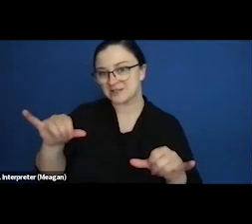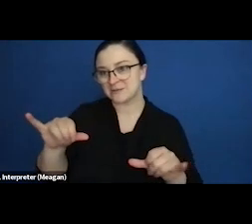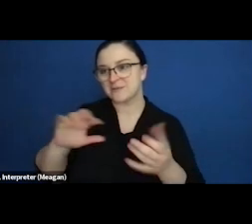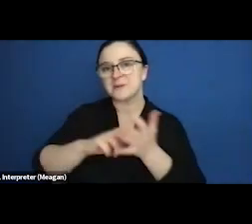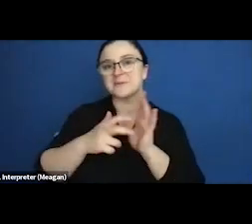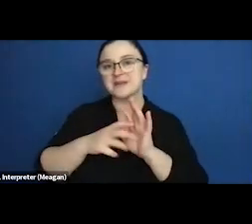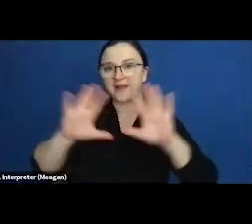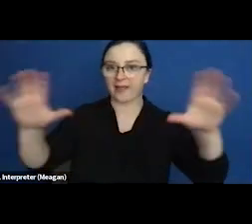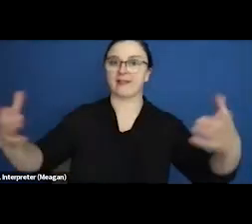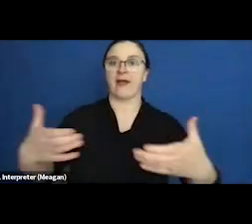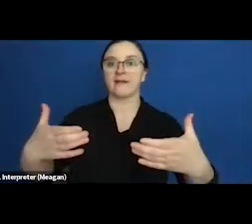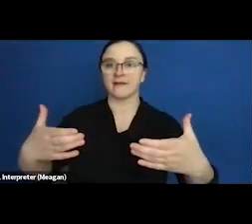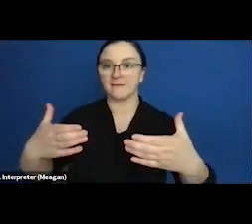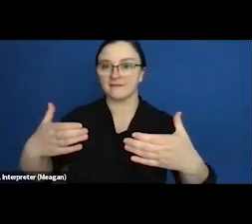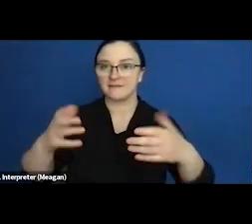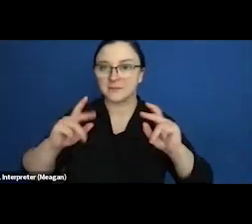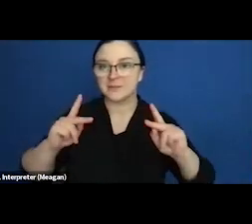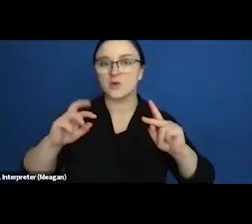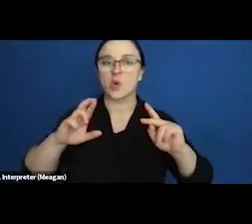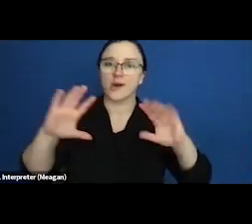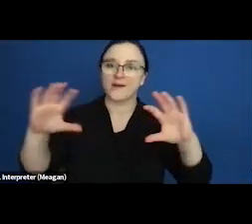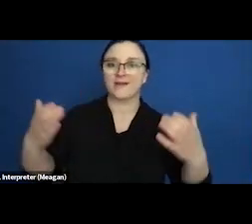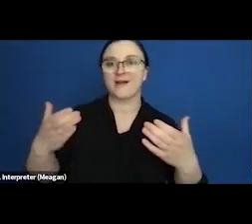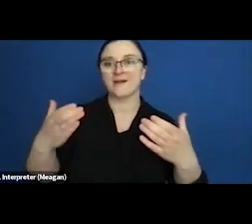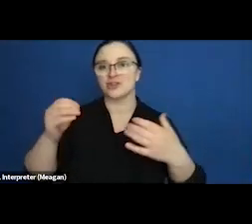or a collective movement of work. So you really want to ensure